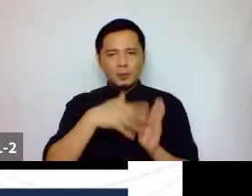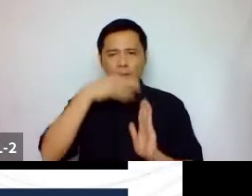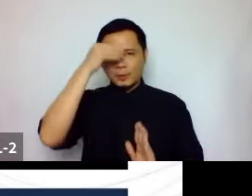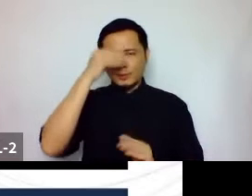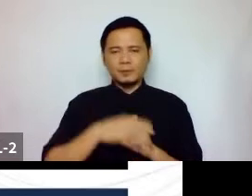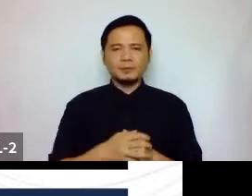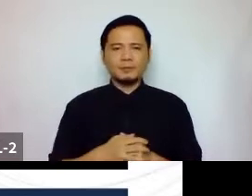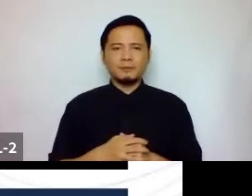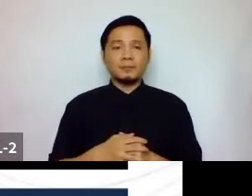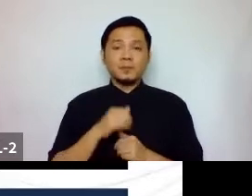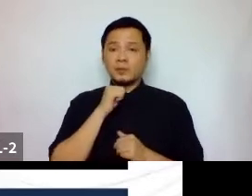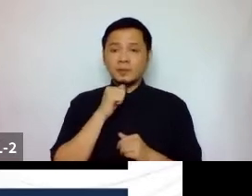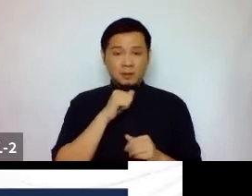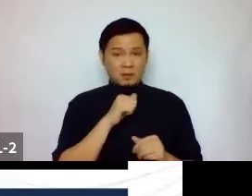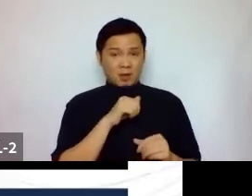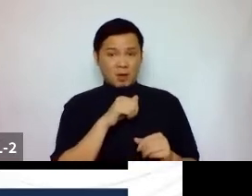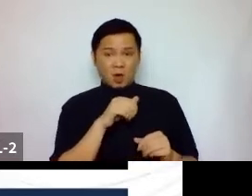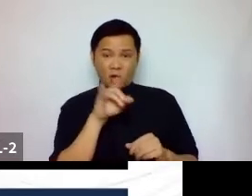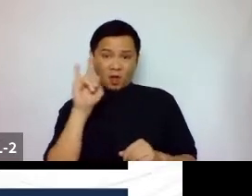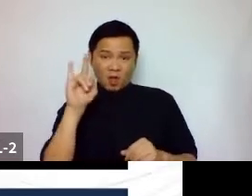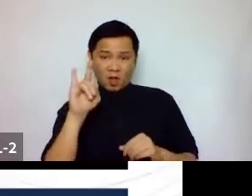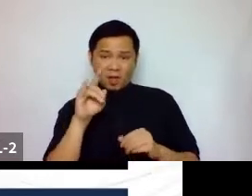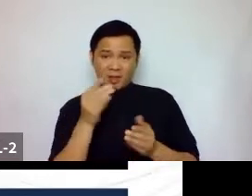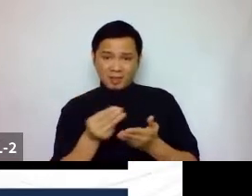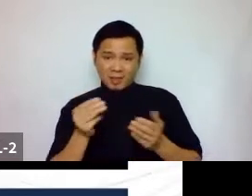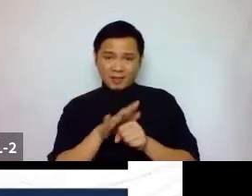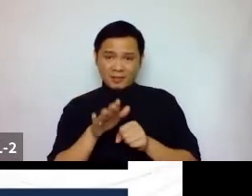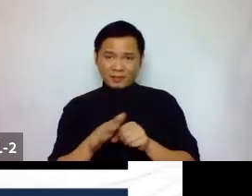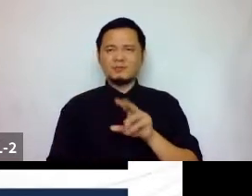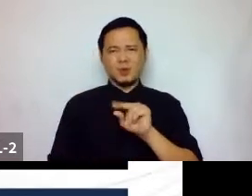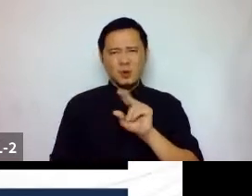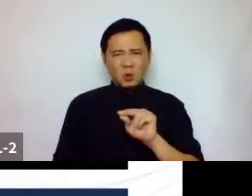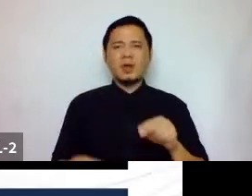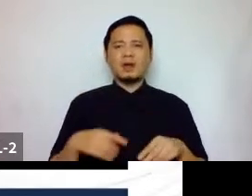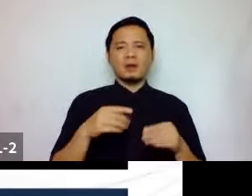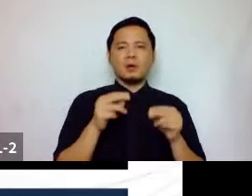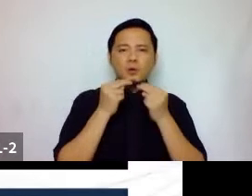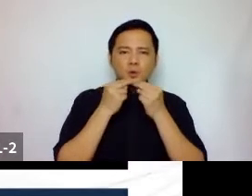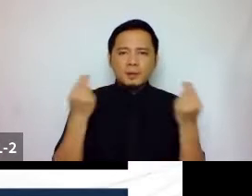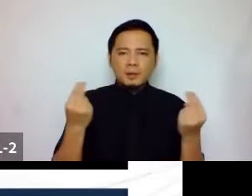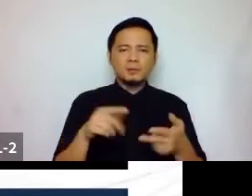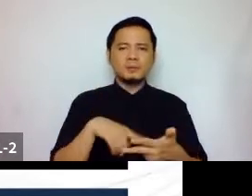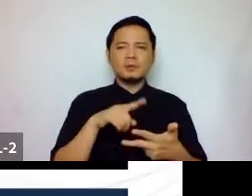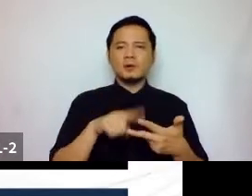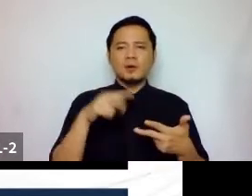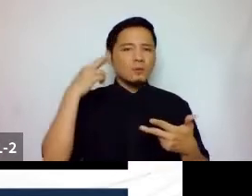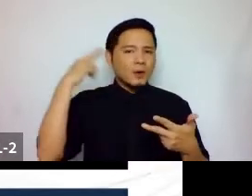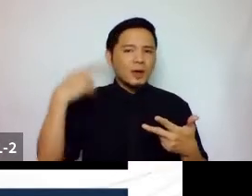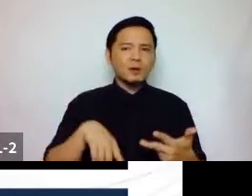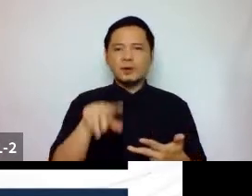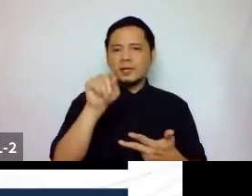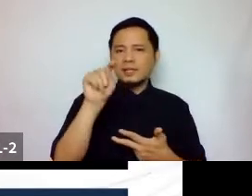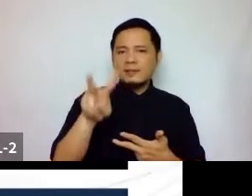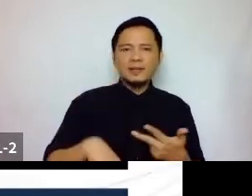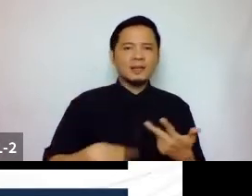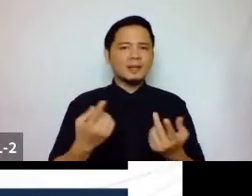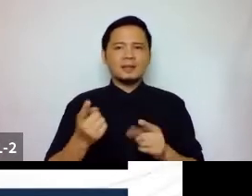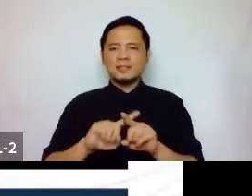We also have TV commercials, radio commercials, newspaper advertisements, and regular meetings with the media.